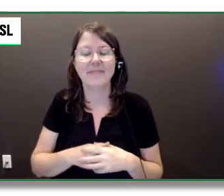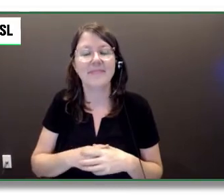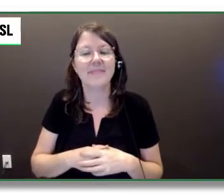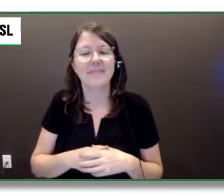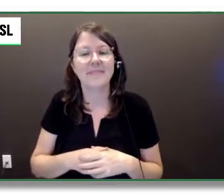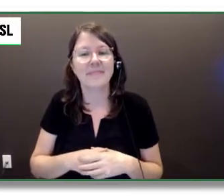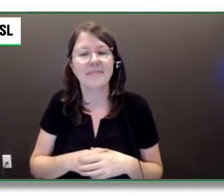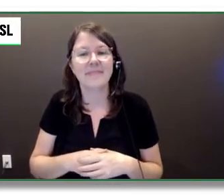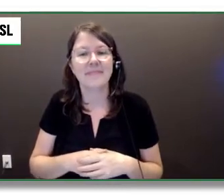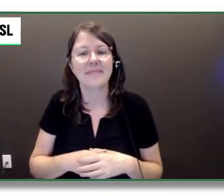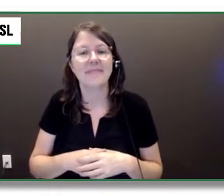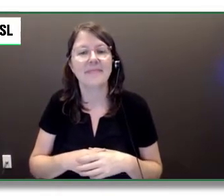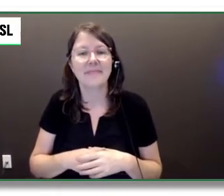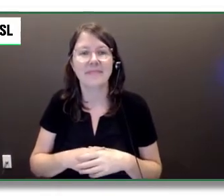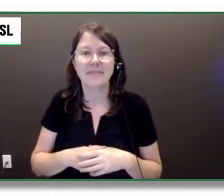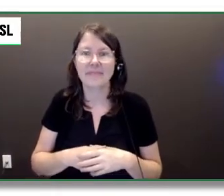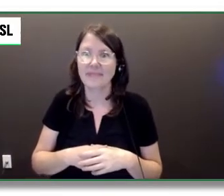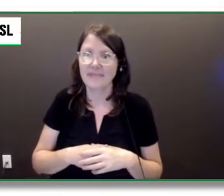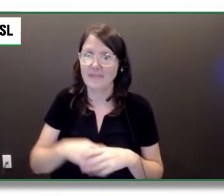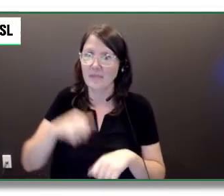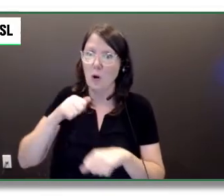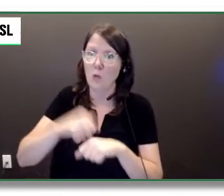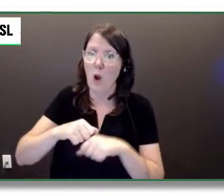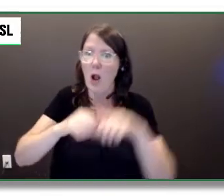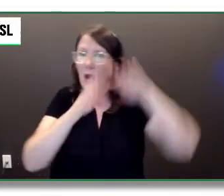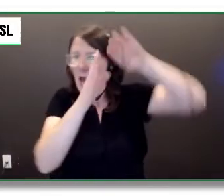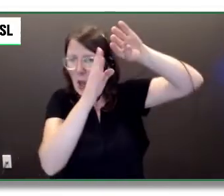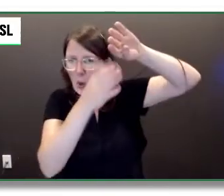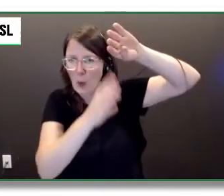rock face and the camera's moving around.